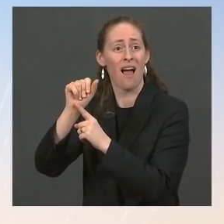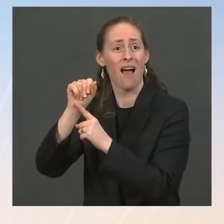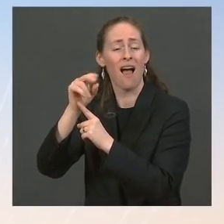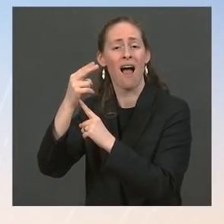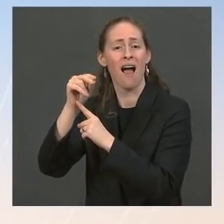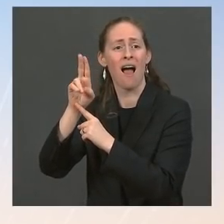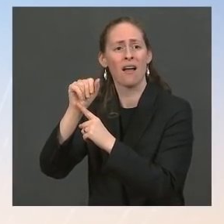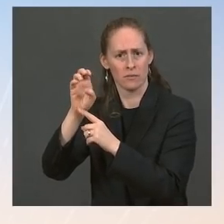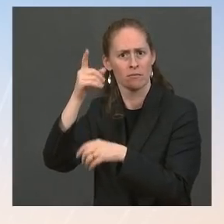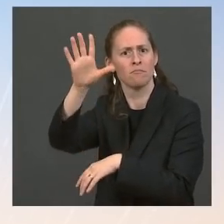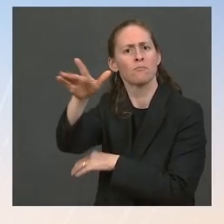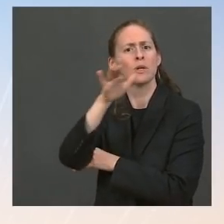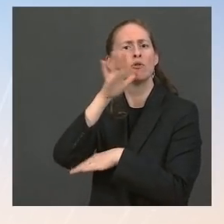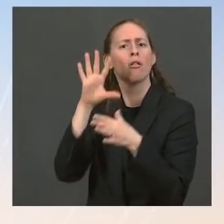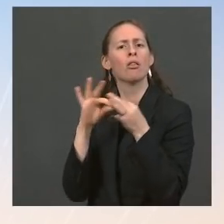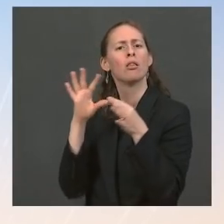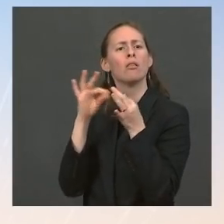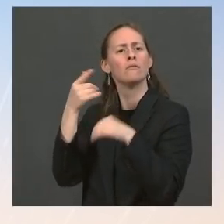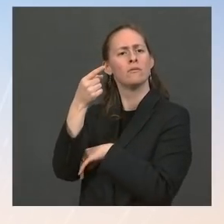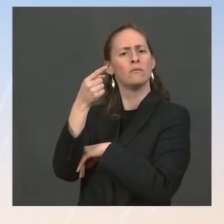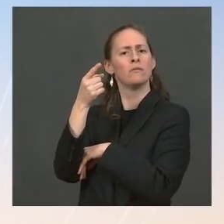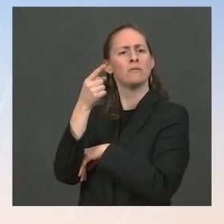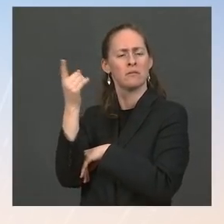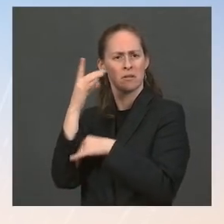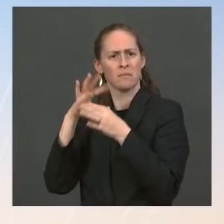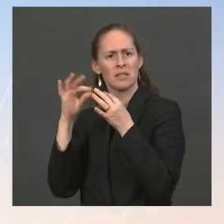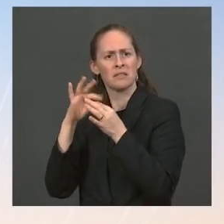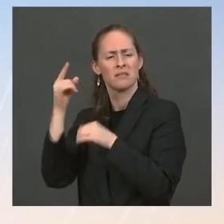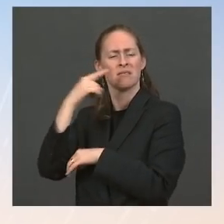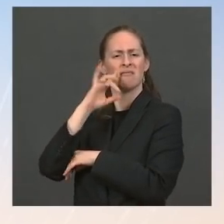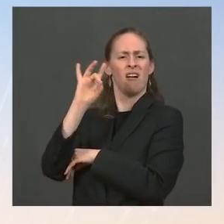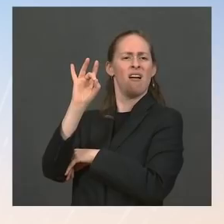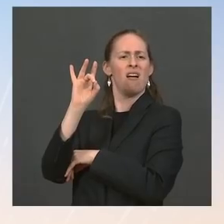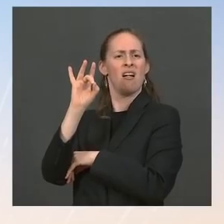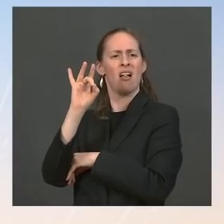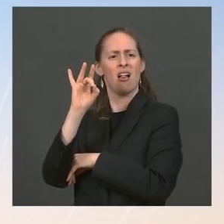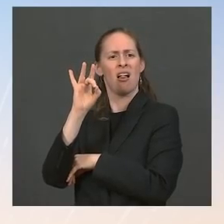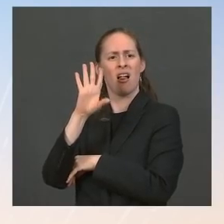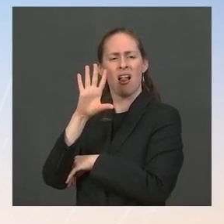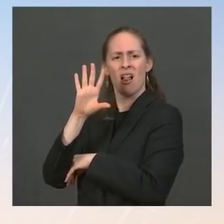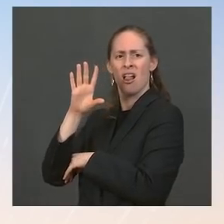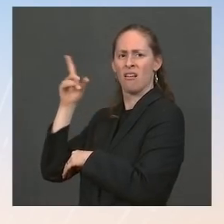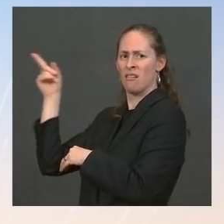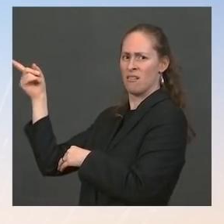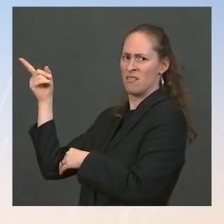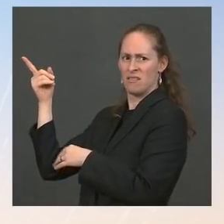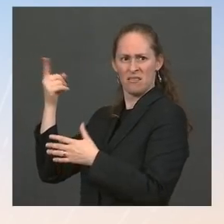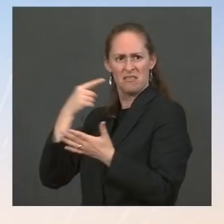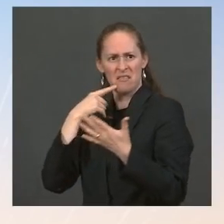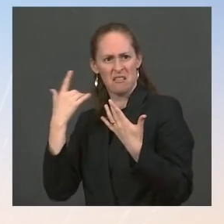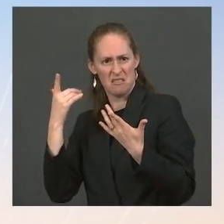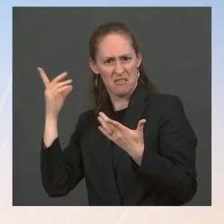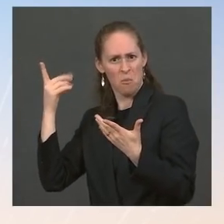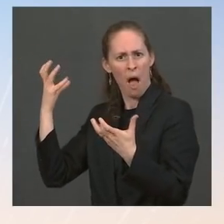her son is a white supremacist, he was doing that to win votes. Is that what happened? Ms. Psaki: I just have nothing more to speak to an ongoing case